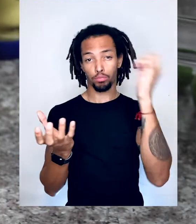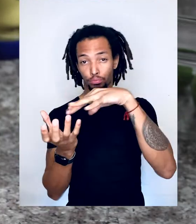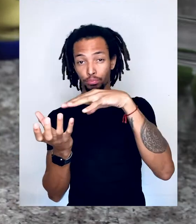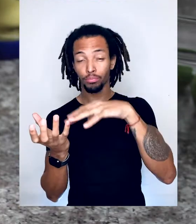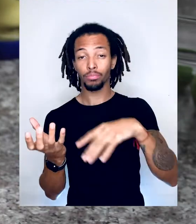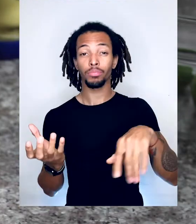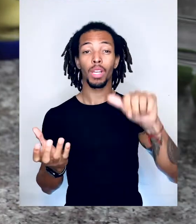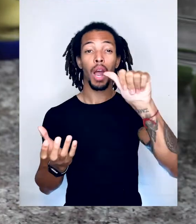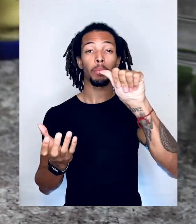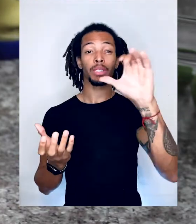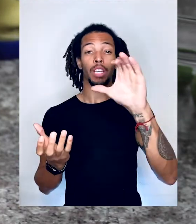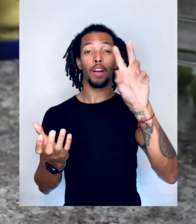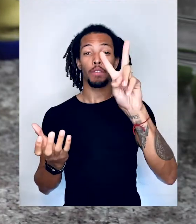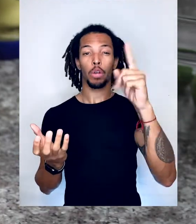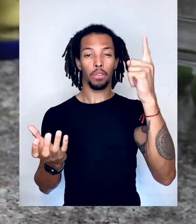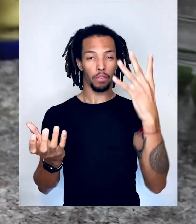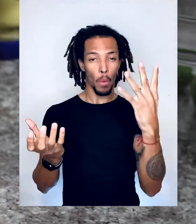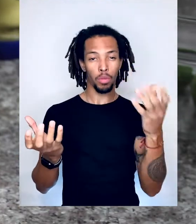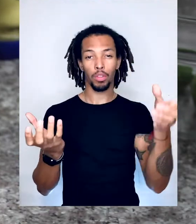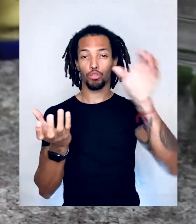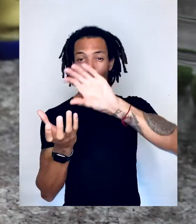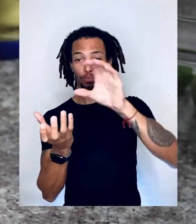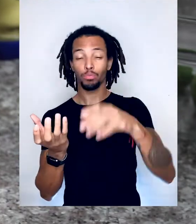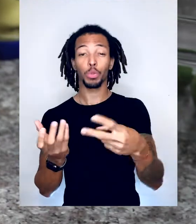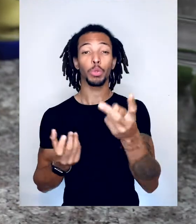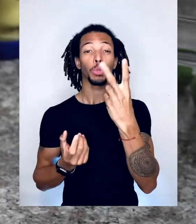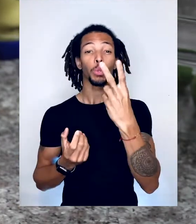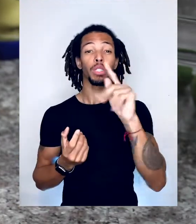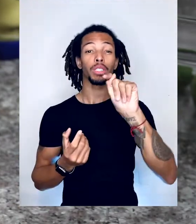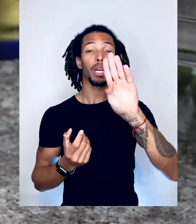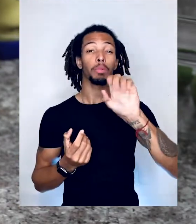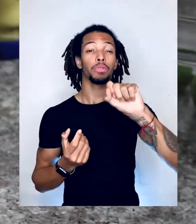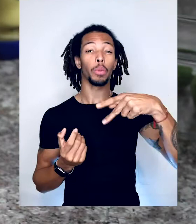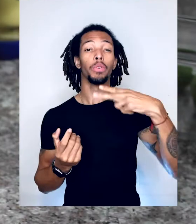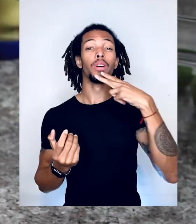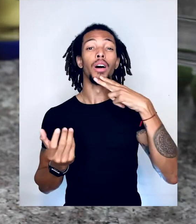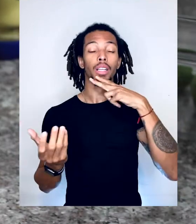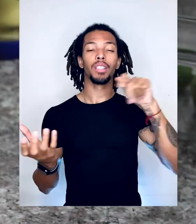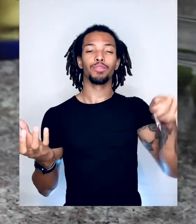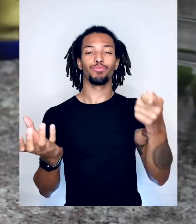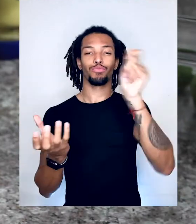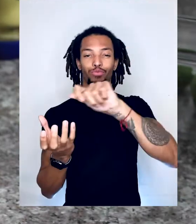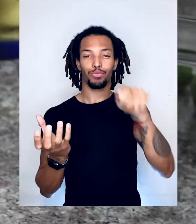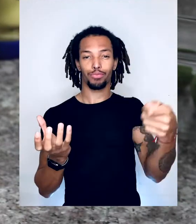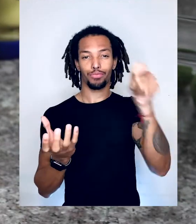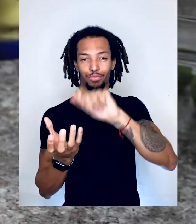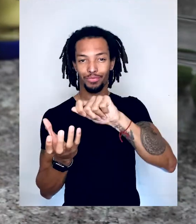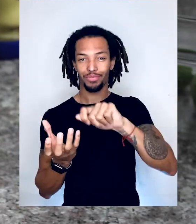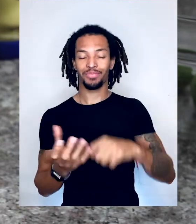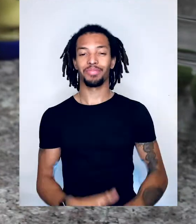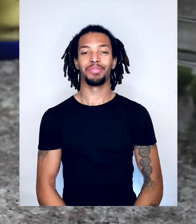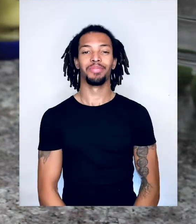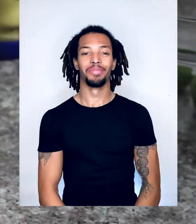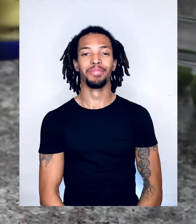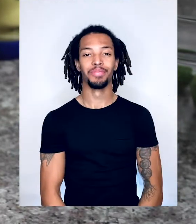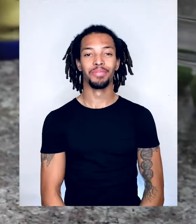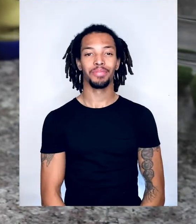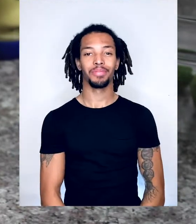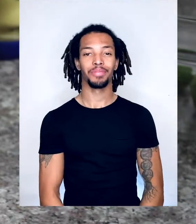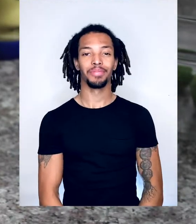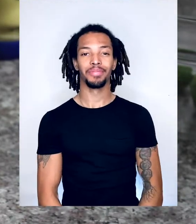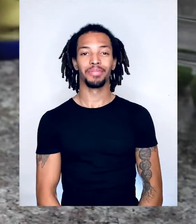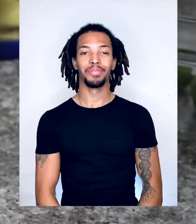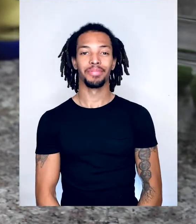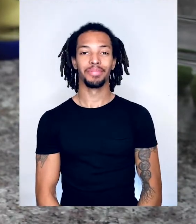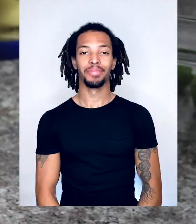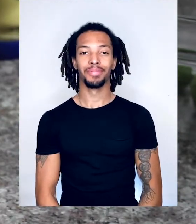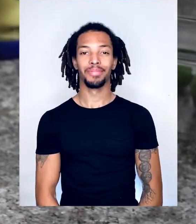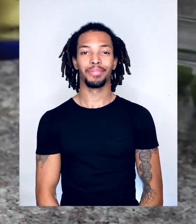To that, I'm going to add a quarter cup of apple cider vinegar, 2 tablespoons of honey...